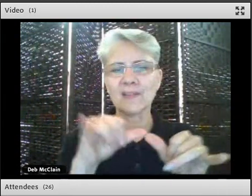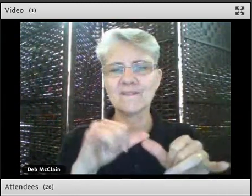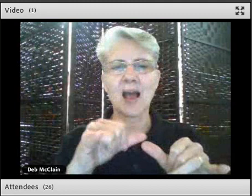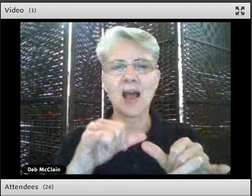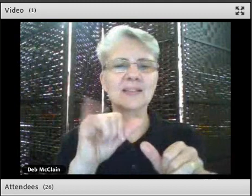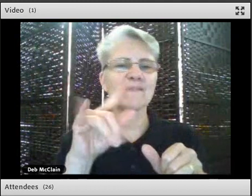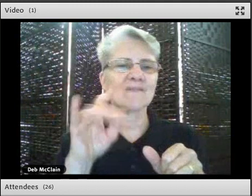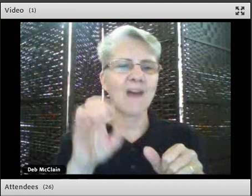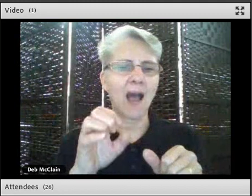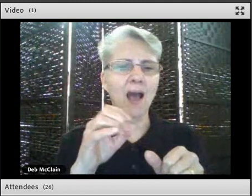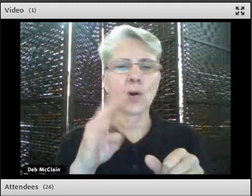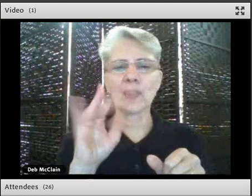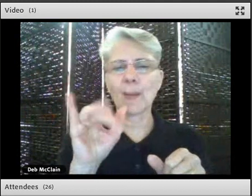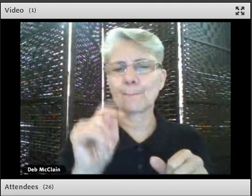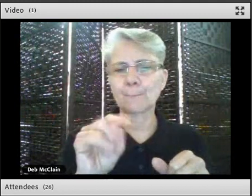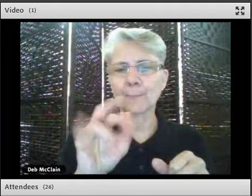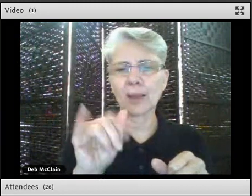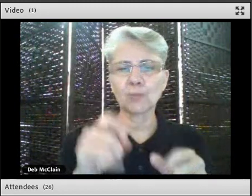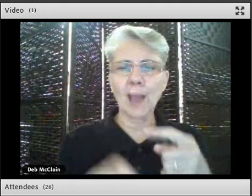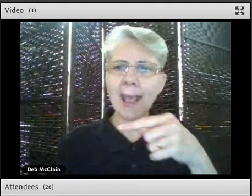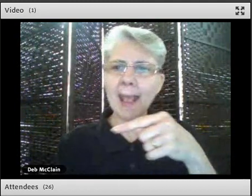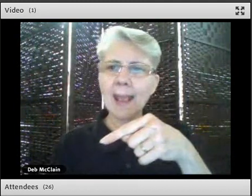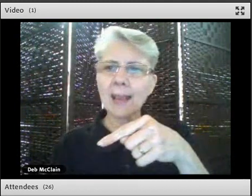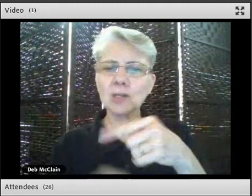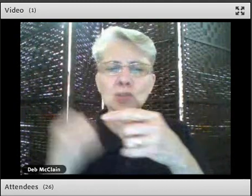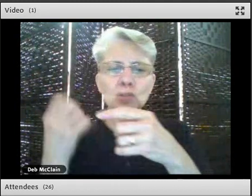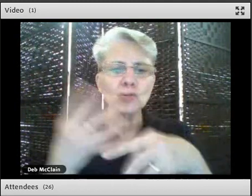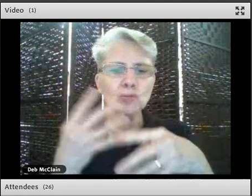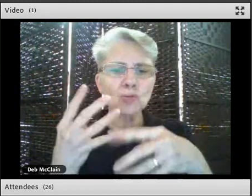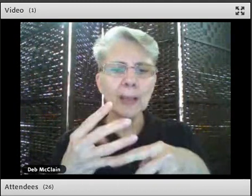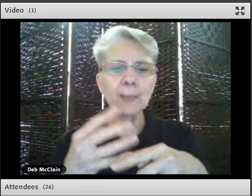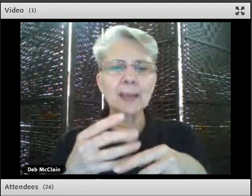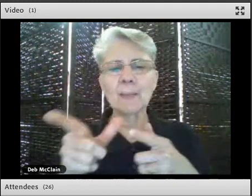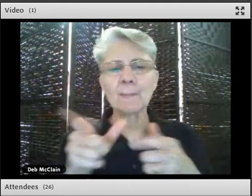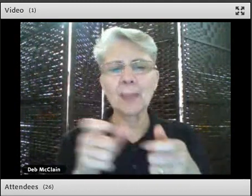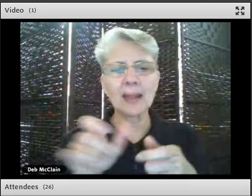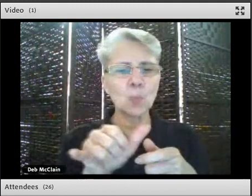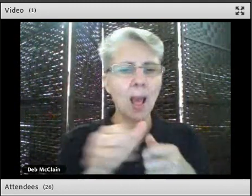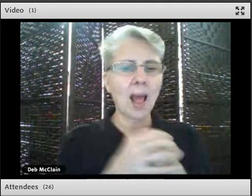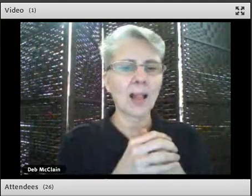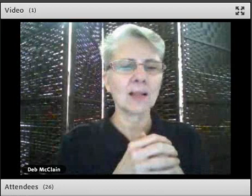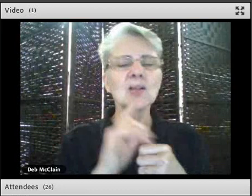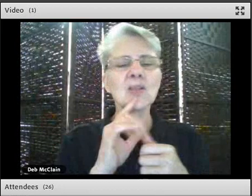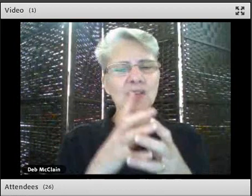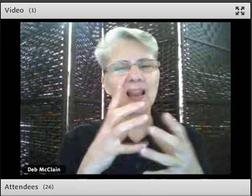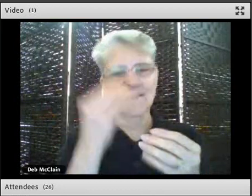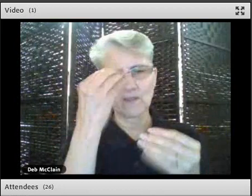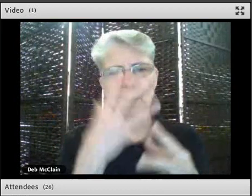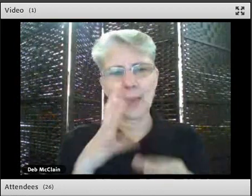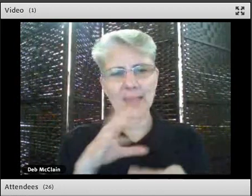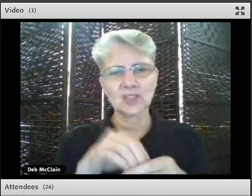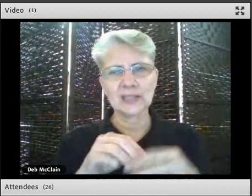Some of it's a little different. The publisher here is Random House/ The Listening Library.